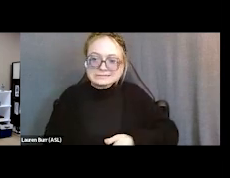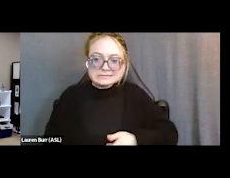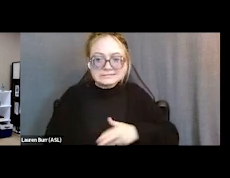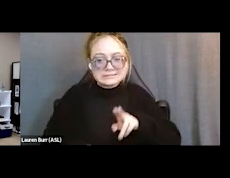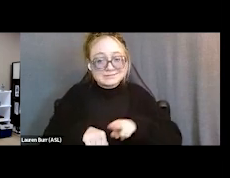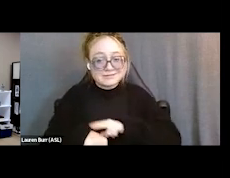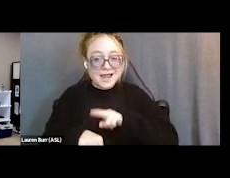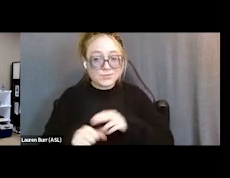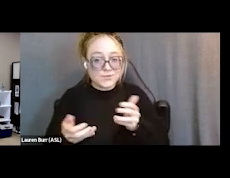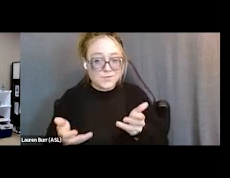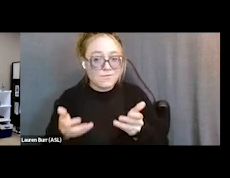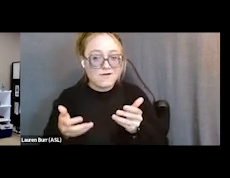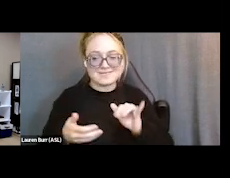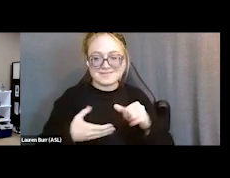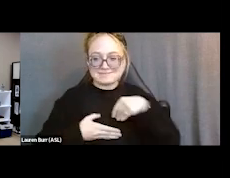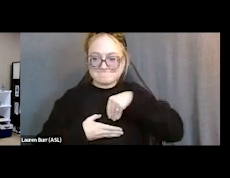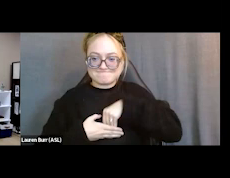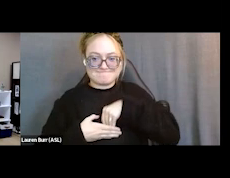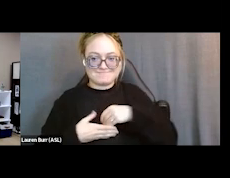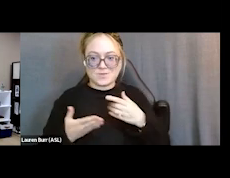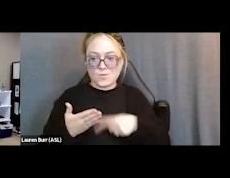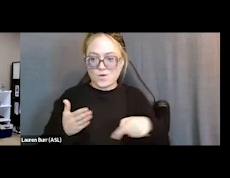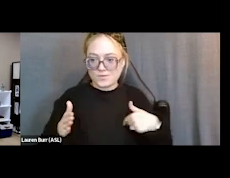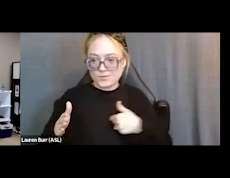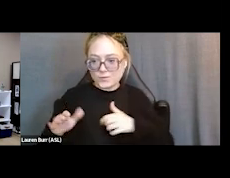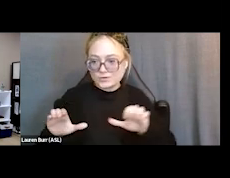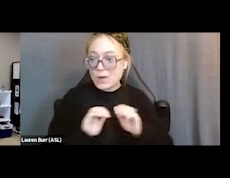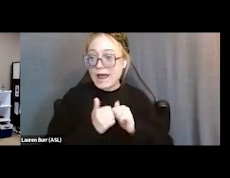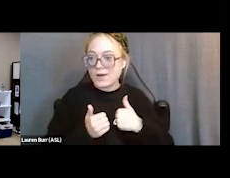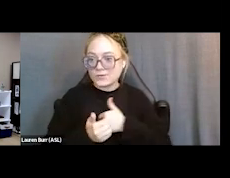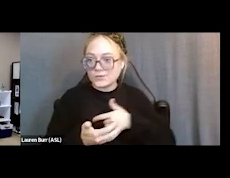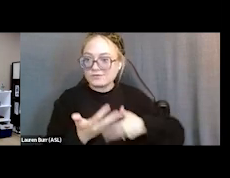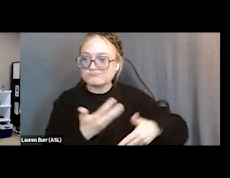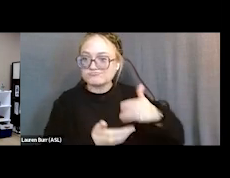It's just part of what we do and how we interact sometimes. So if you do them, don't worry,